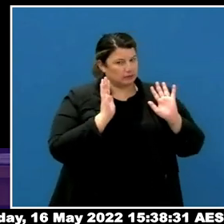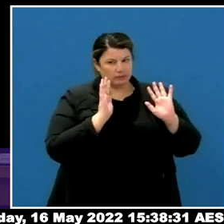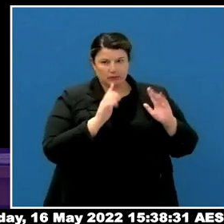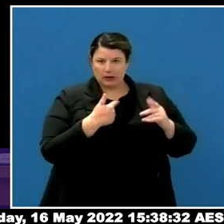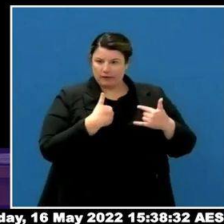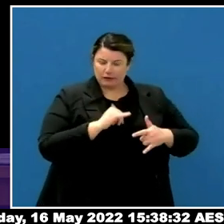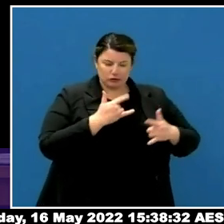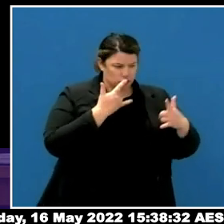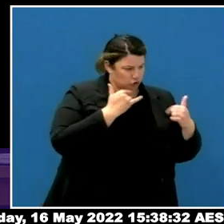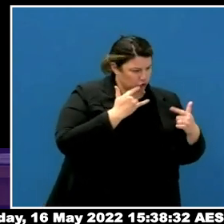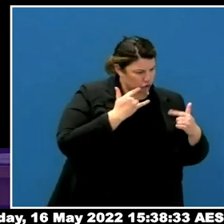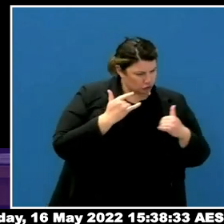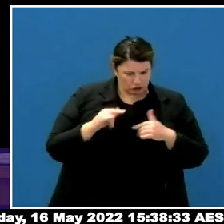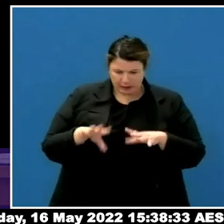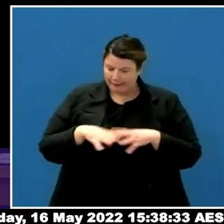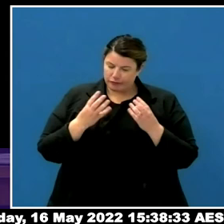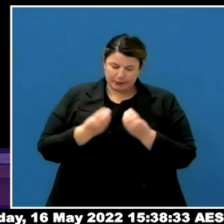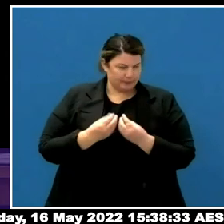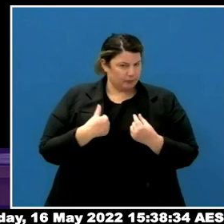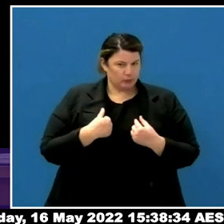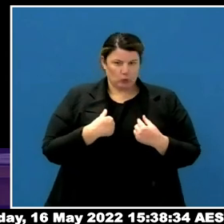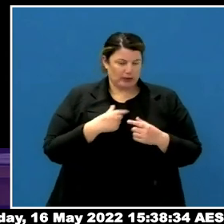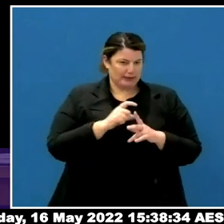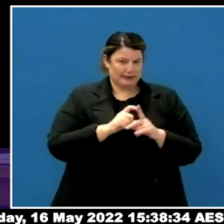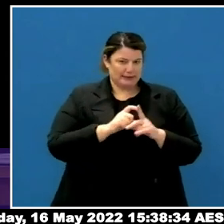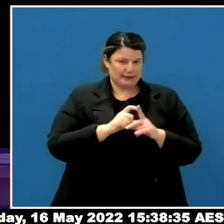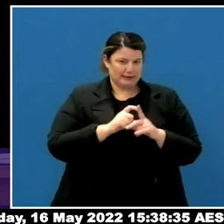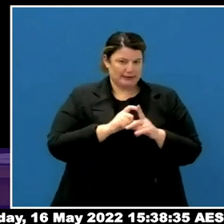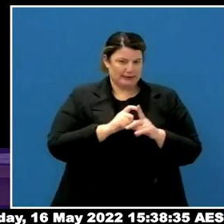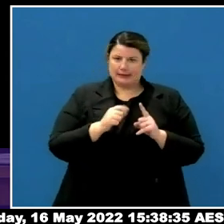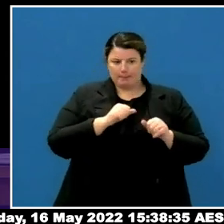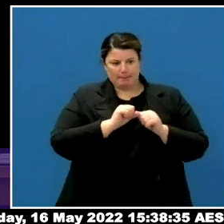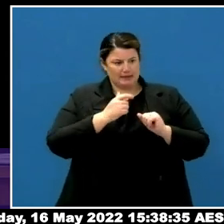could with doing background checks et cetera, et cetera.